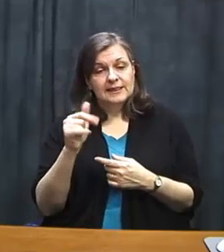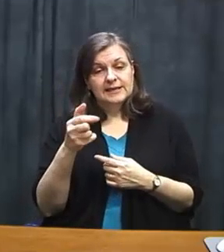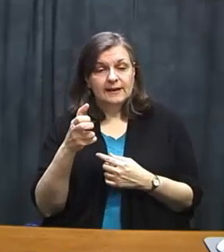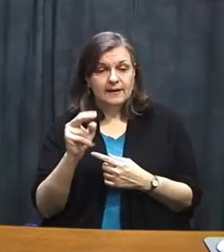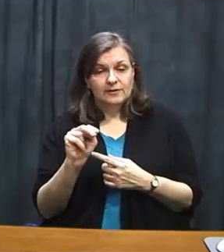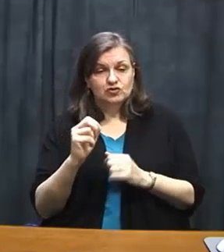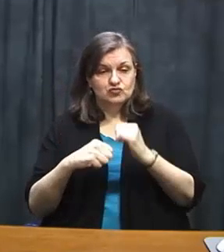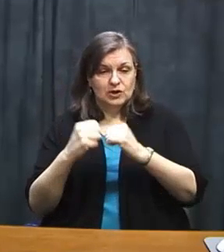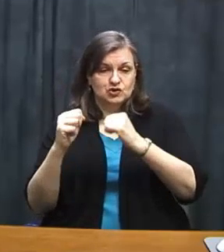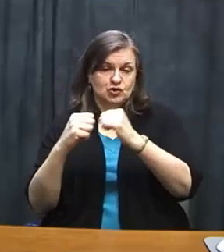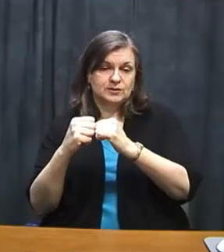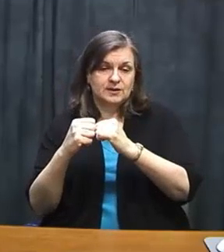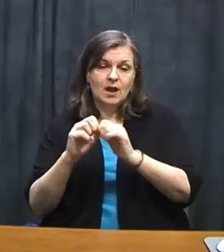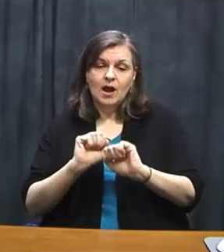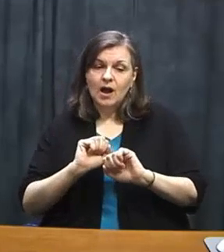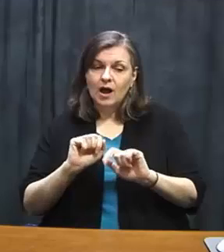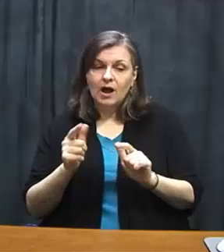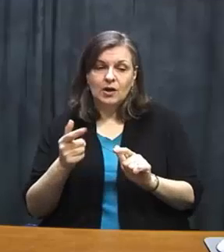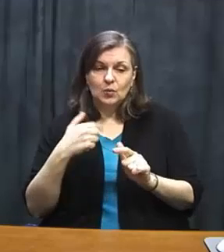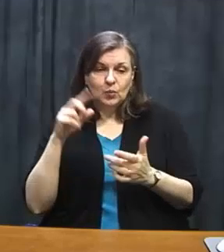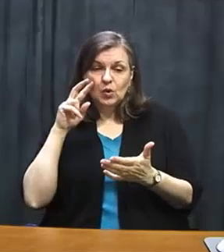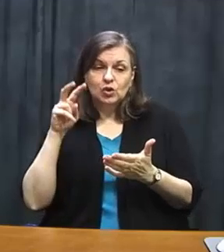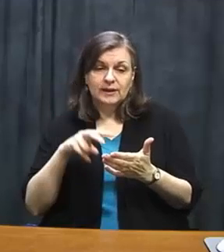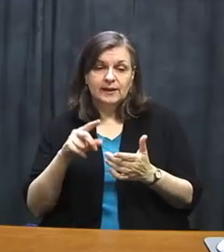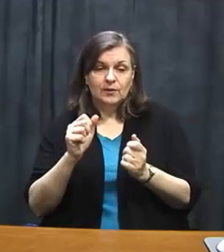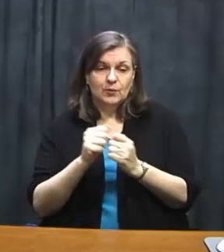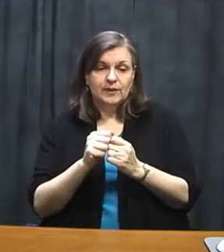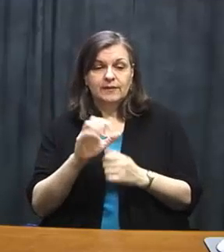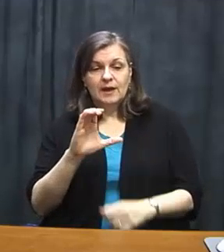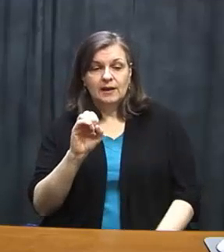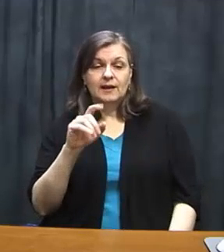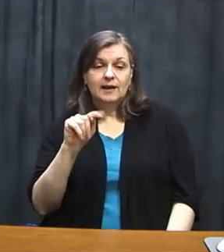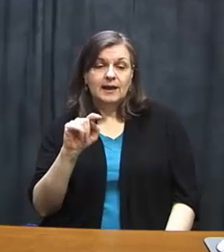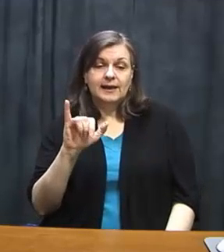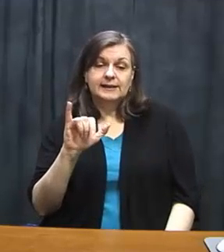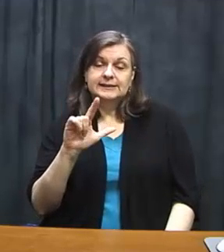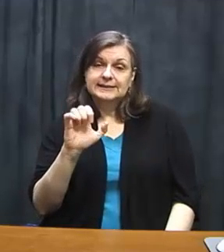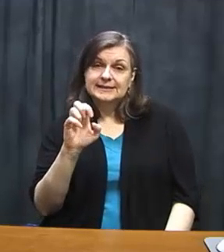all we're looking for with cotyledon